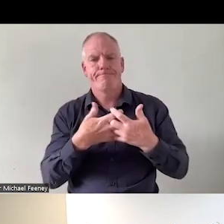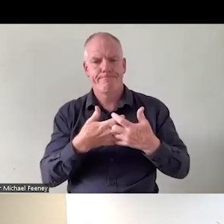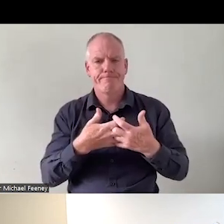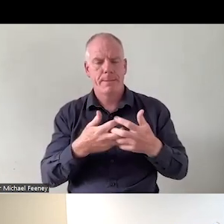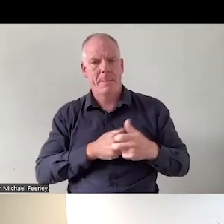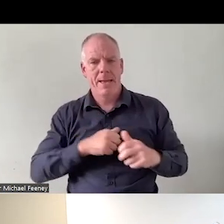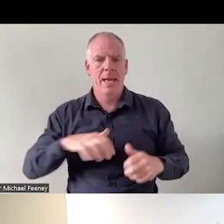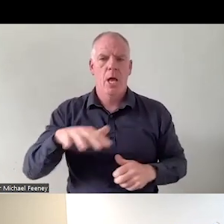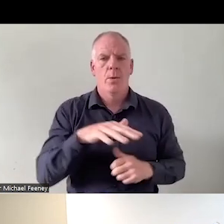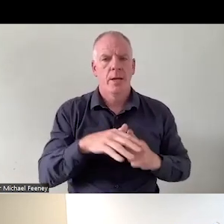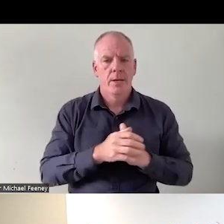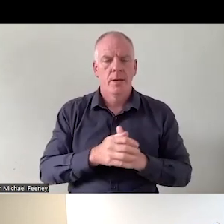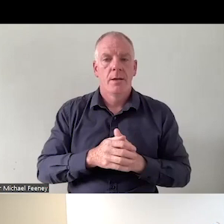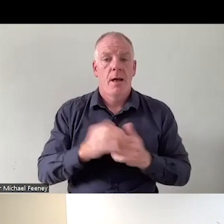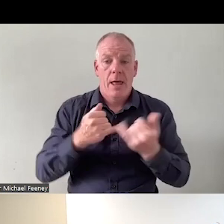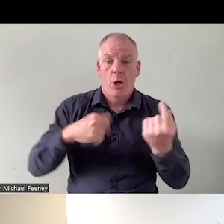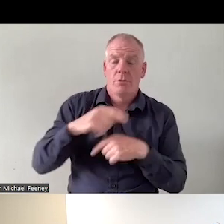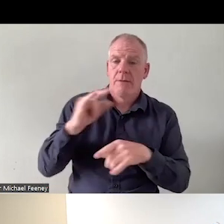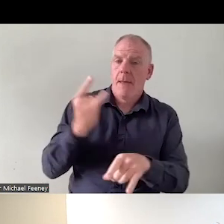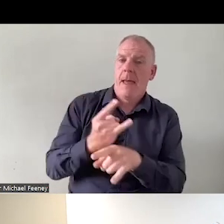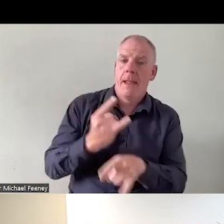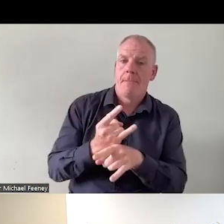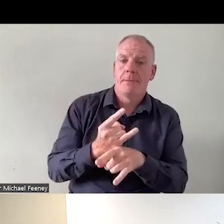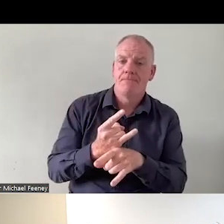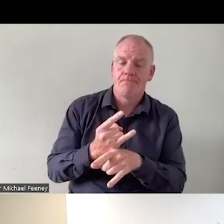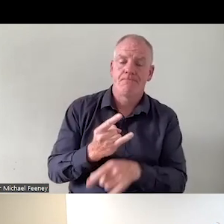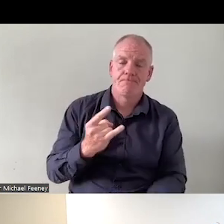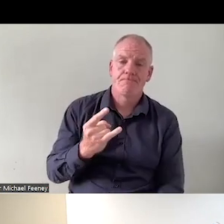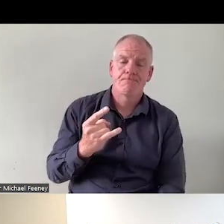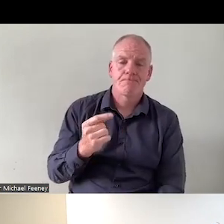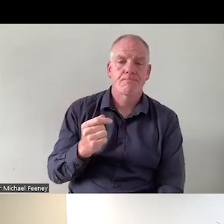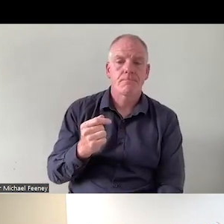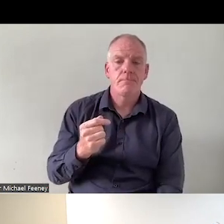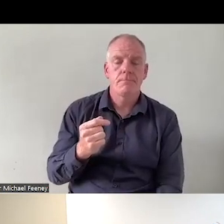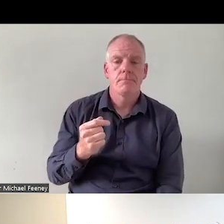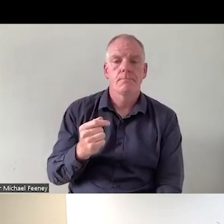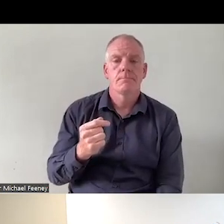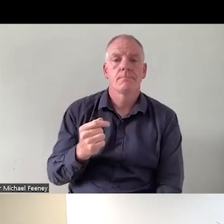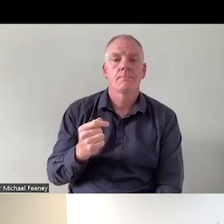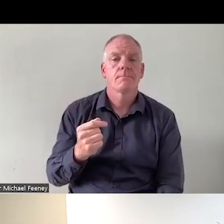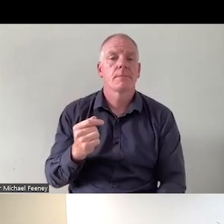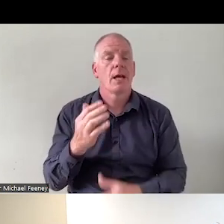Obviously, somebody like us can help advise you with that. And a few things just to remember.